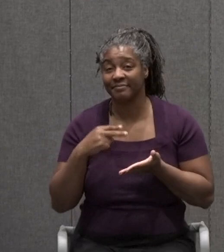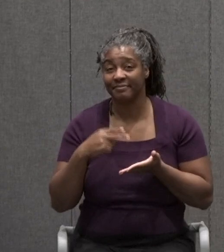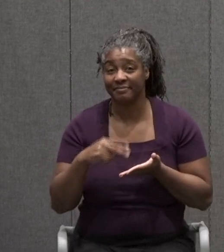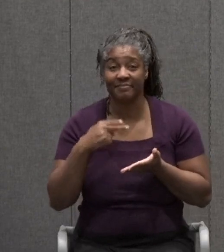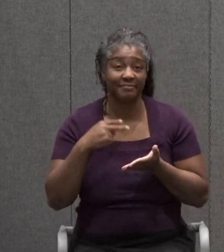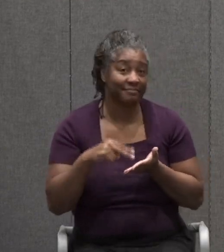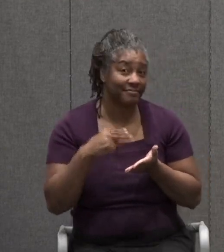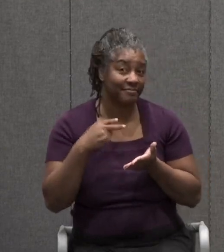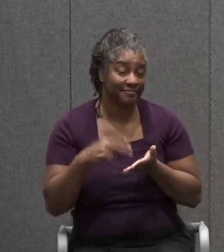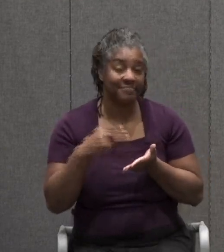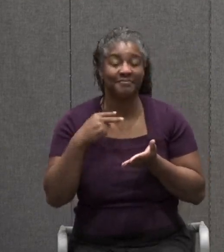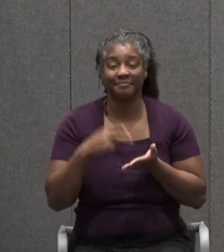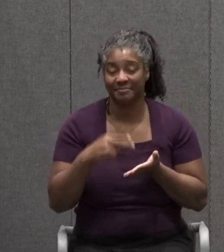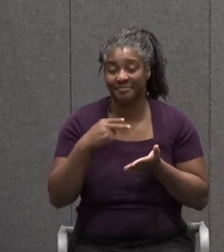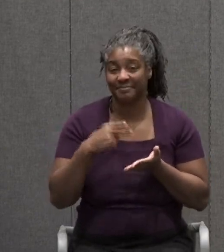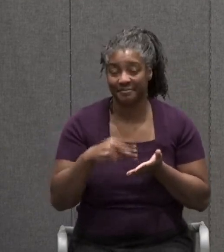[Man] You can do the yogi shakedown.